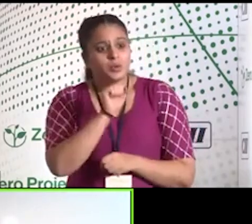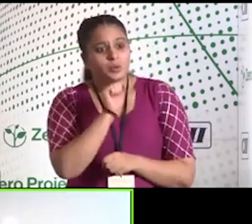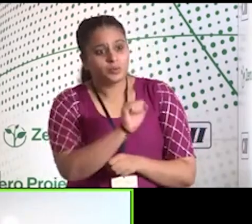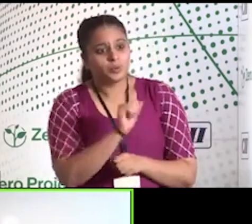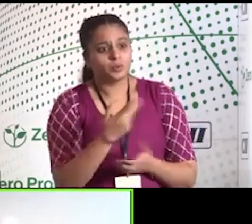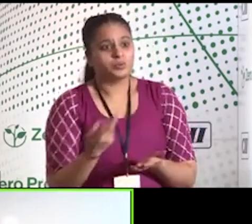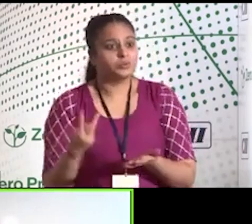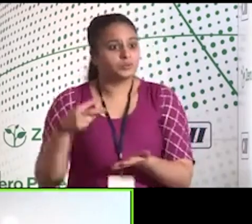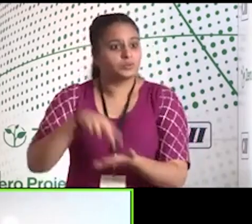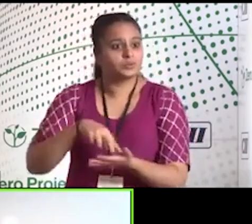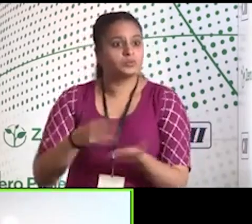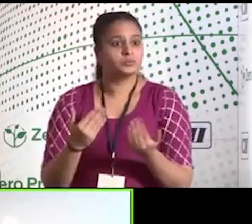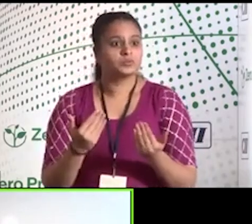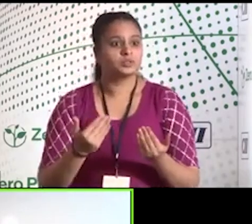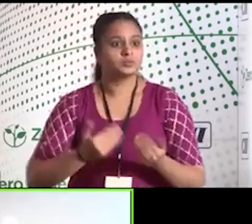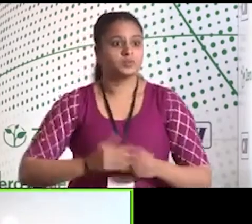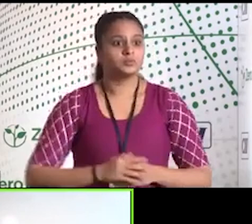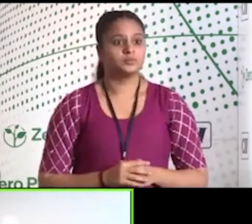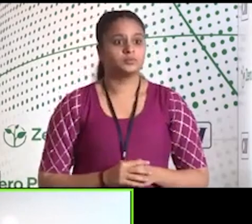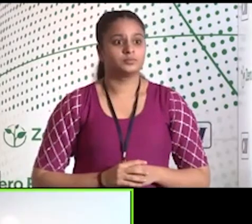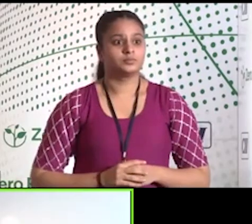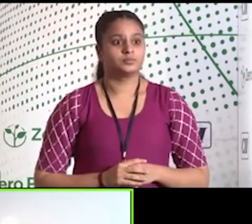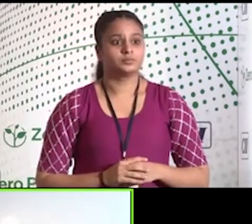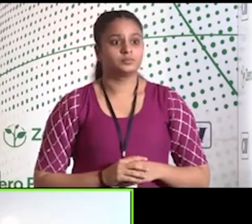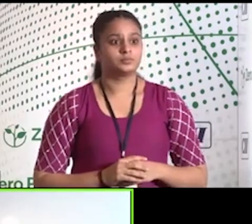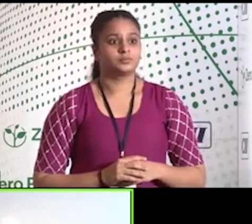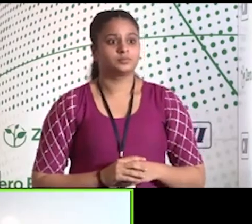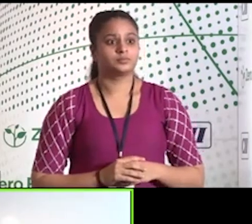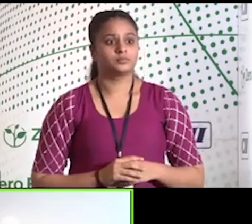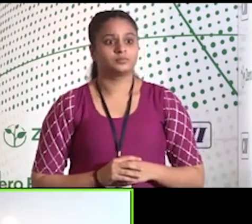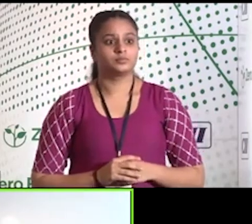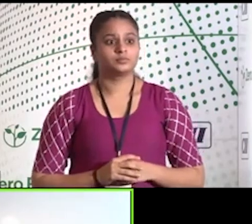it is what have really transformed the program